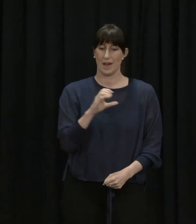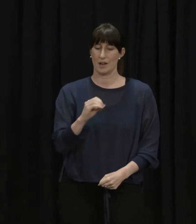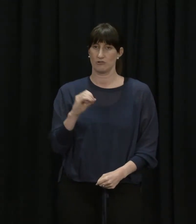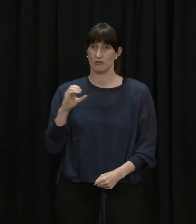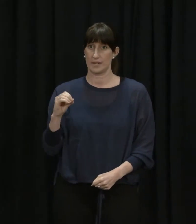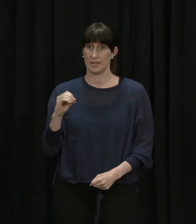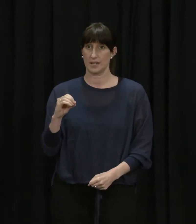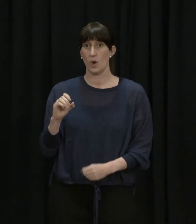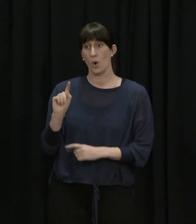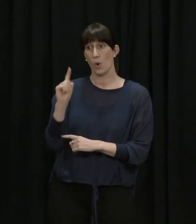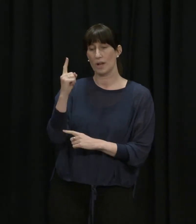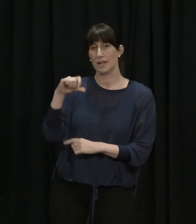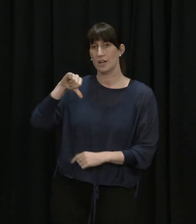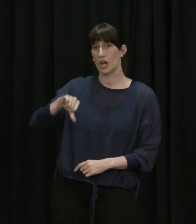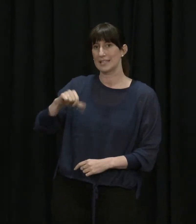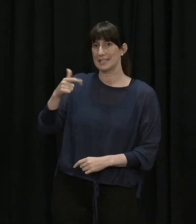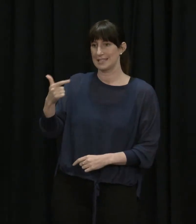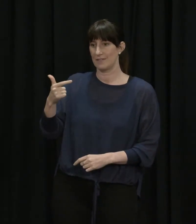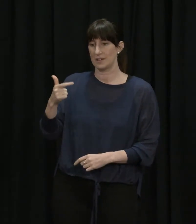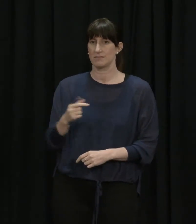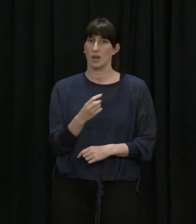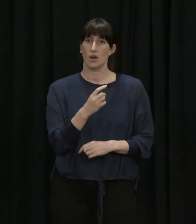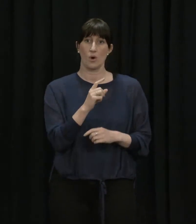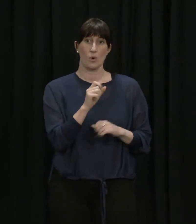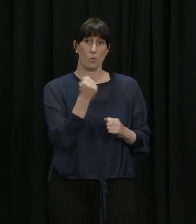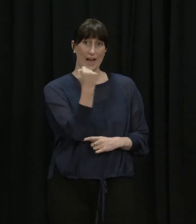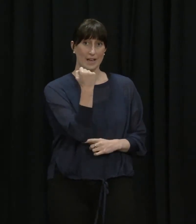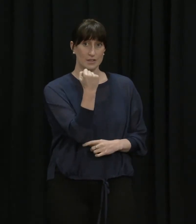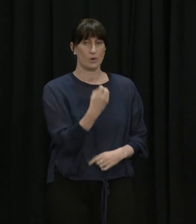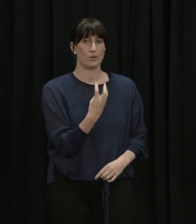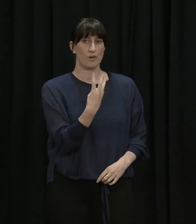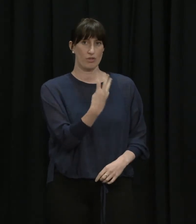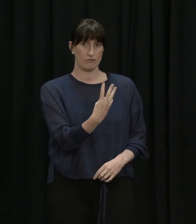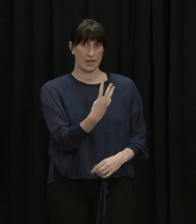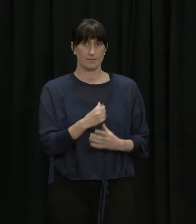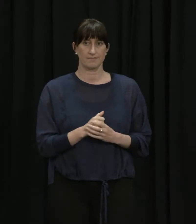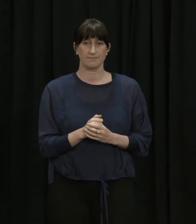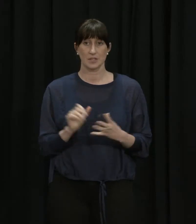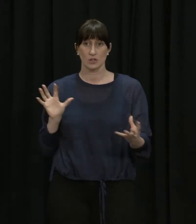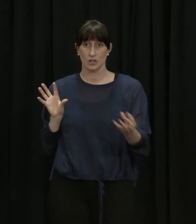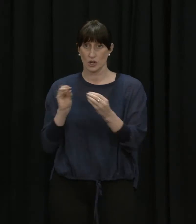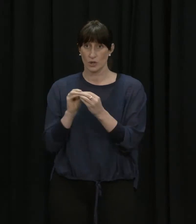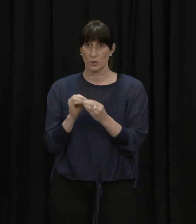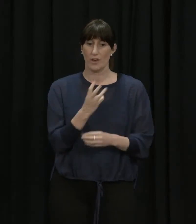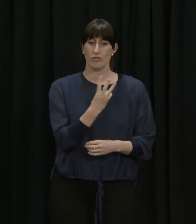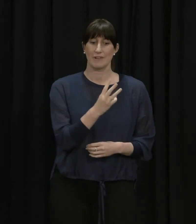That is exactly 100 new COVID- 19 cases today.